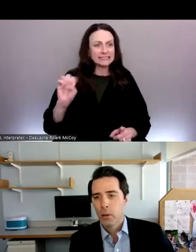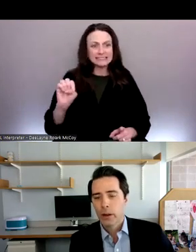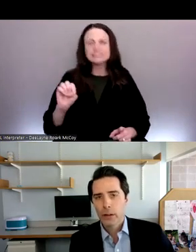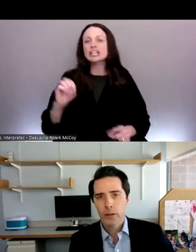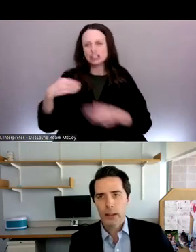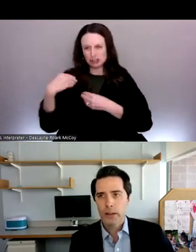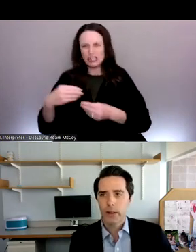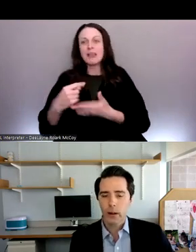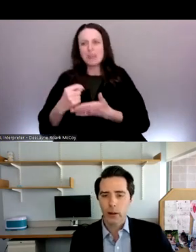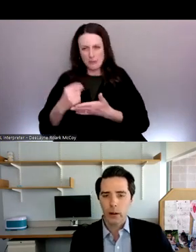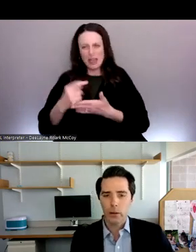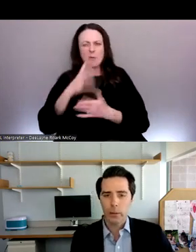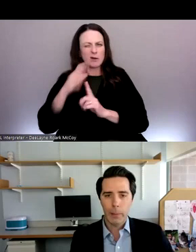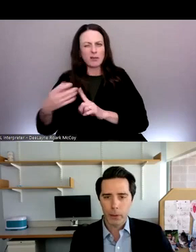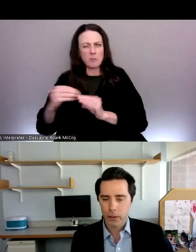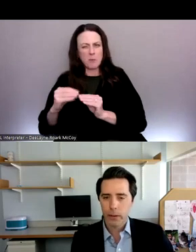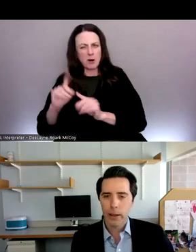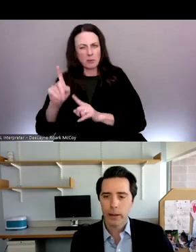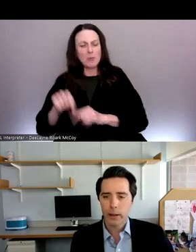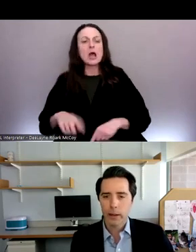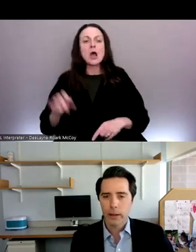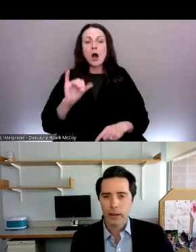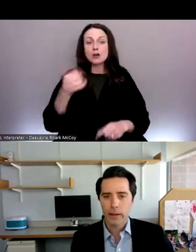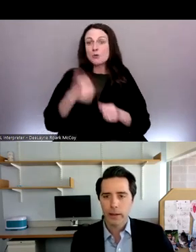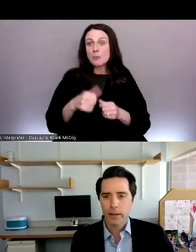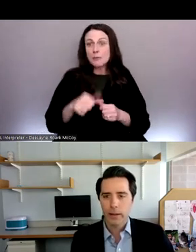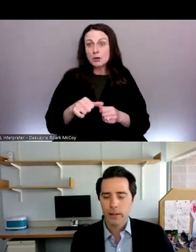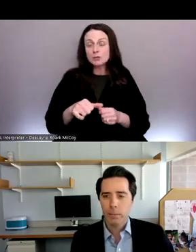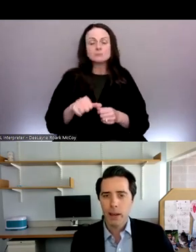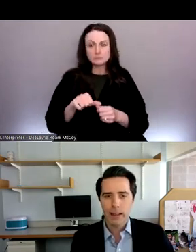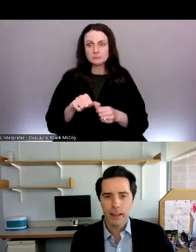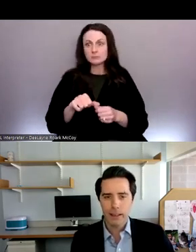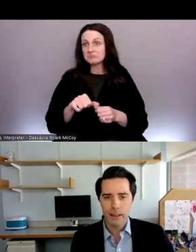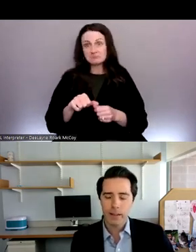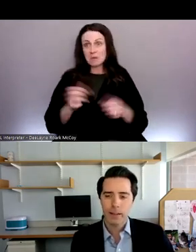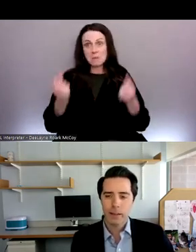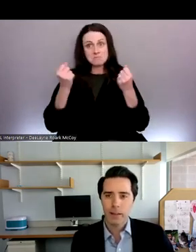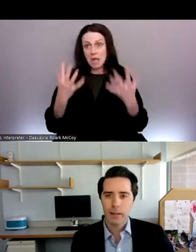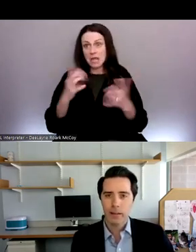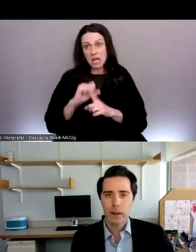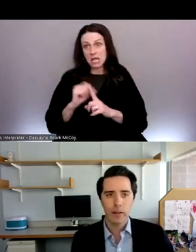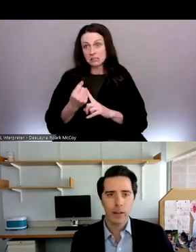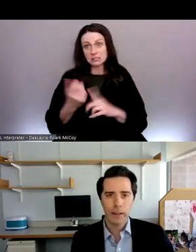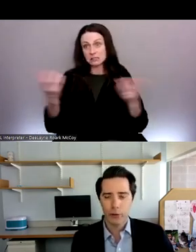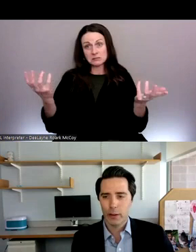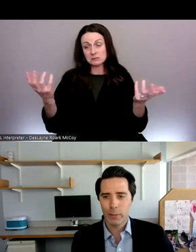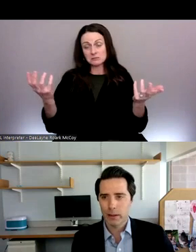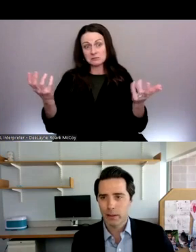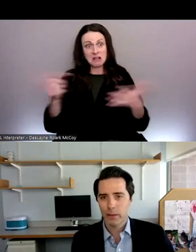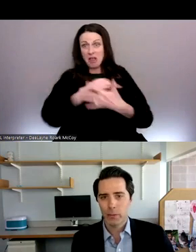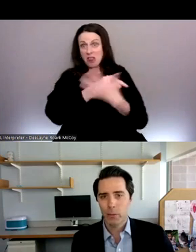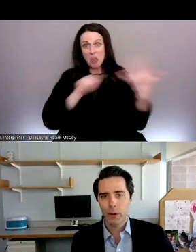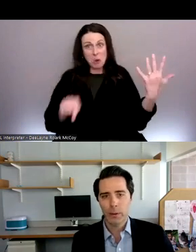we also need to all remember that in